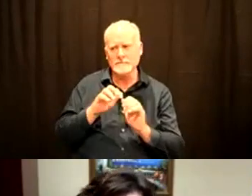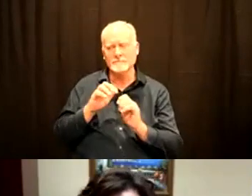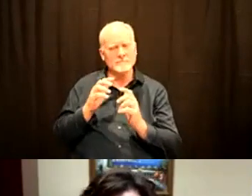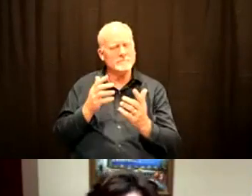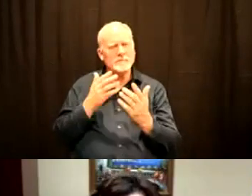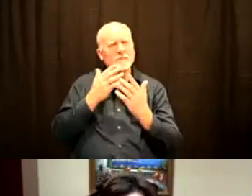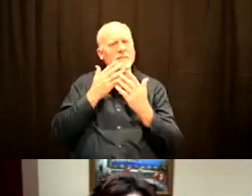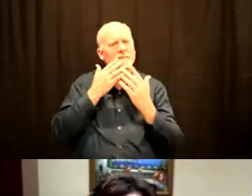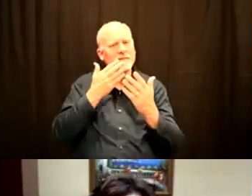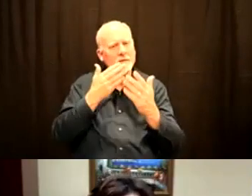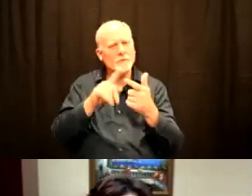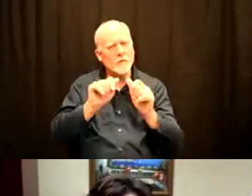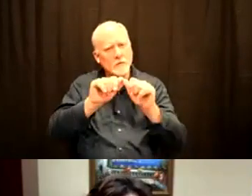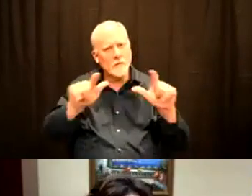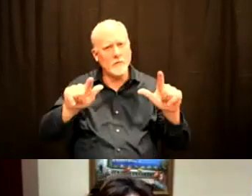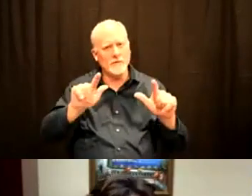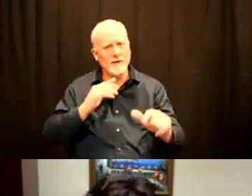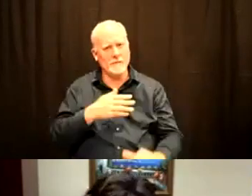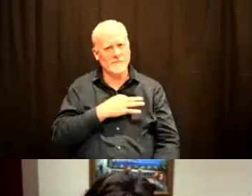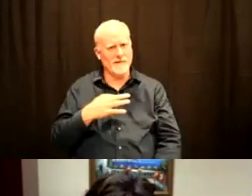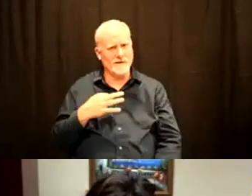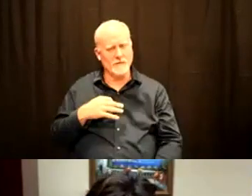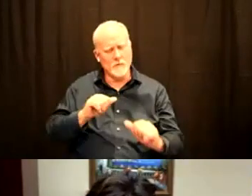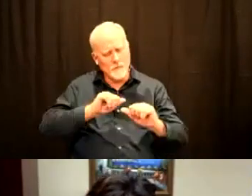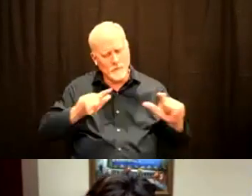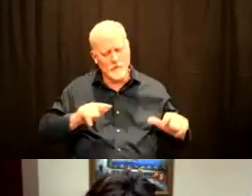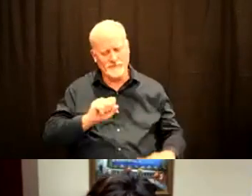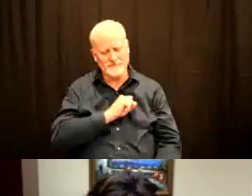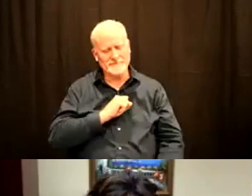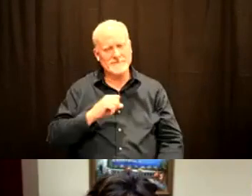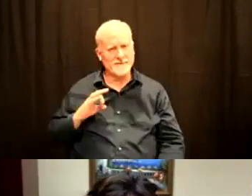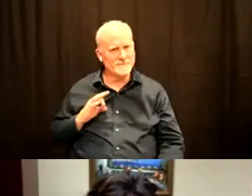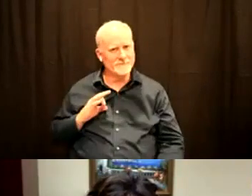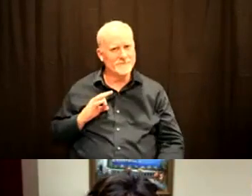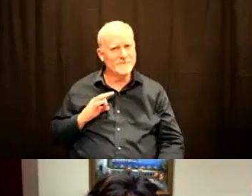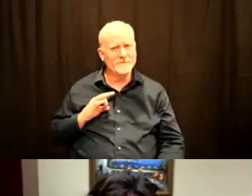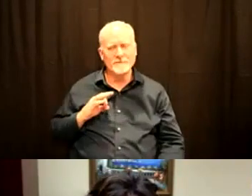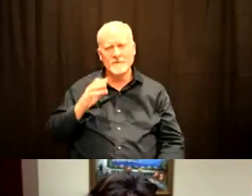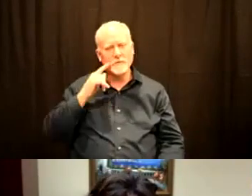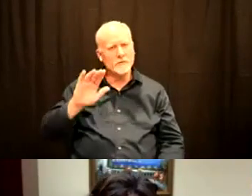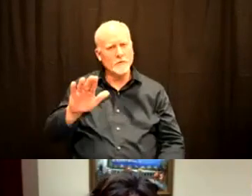thank you to all of our faculty and staff for the great work that you do every day on behalf of our